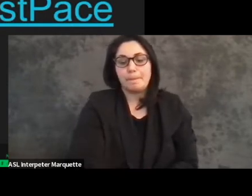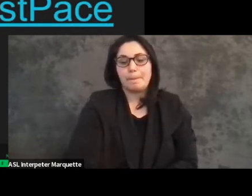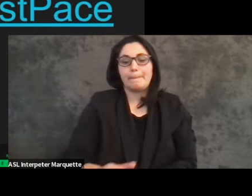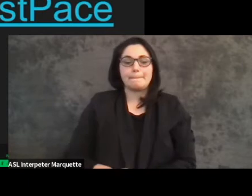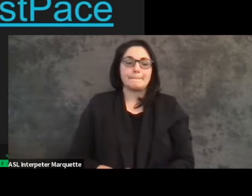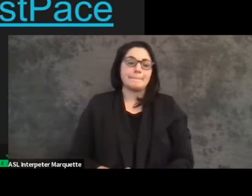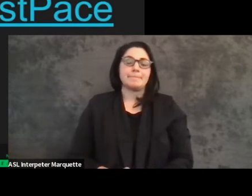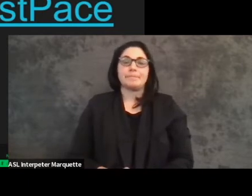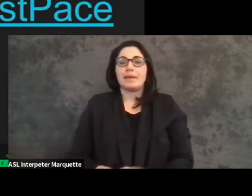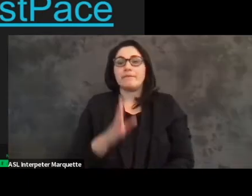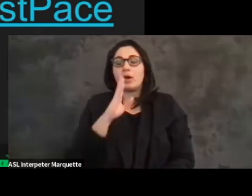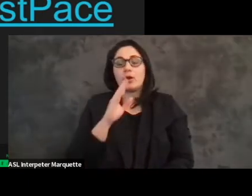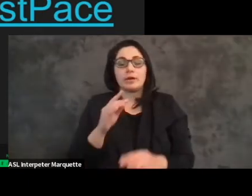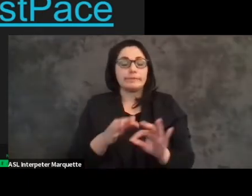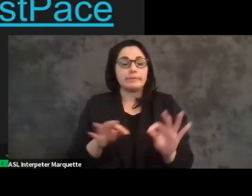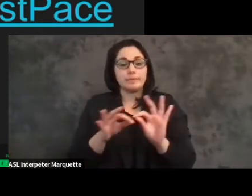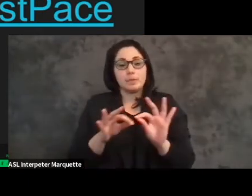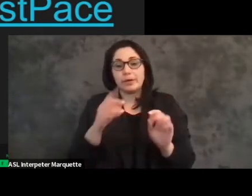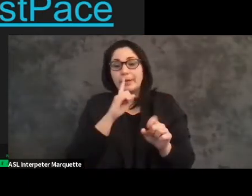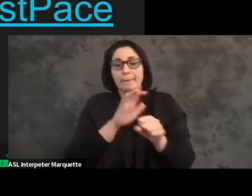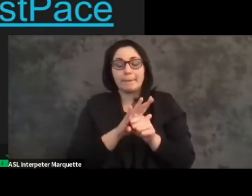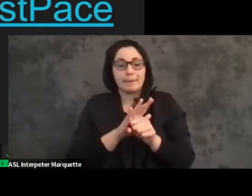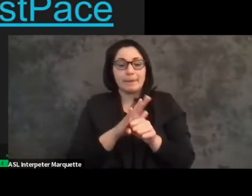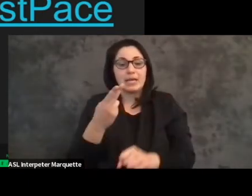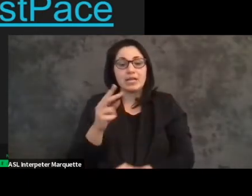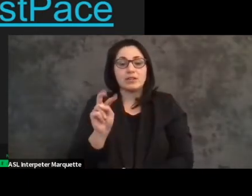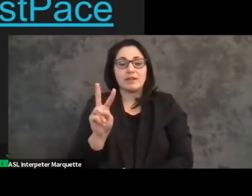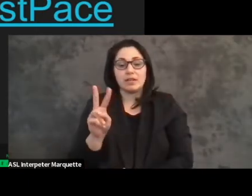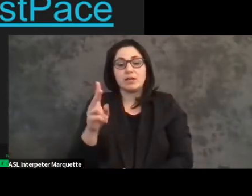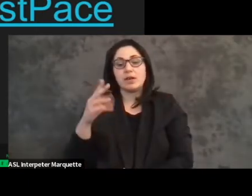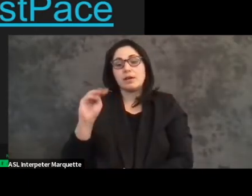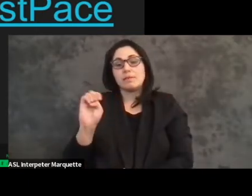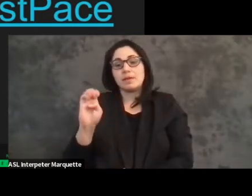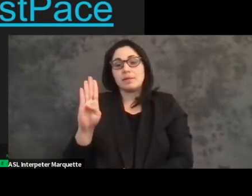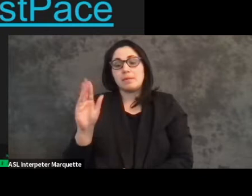Now more than ever, the HIV movement rooted in our commitment to the meaningful involvement